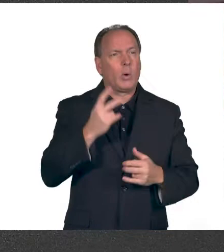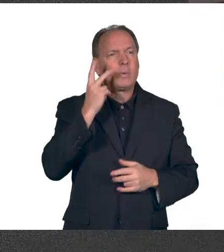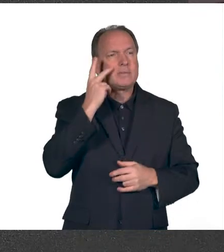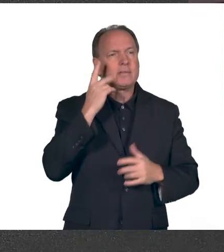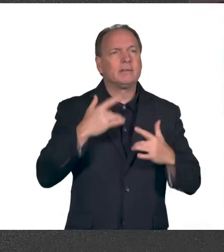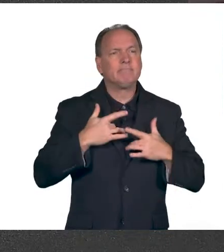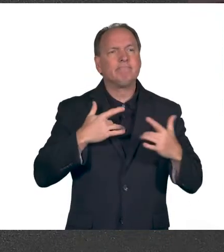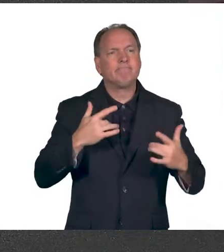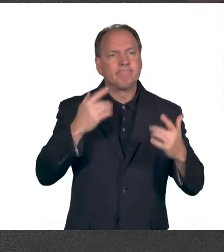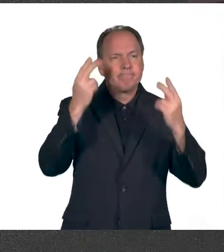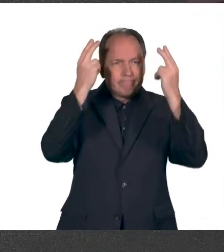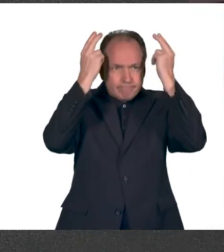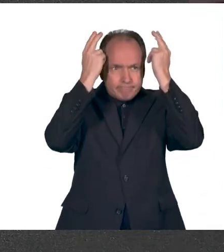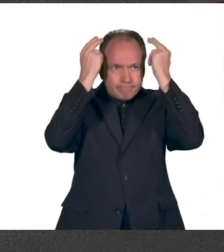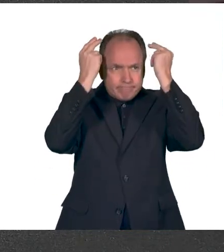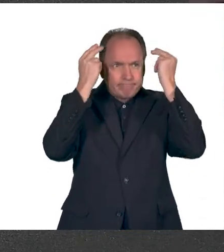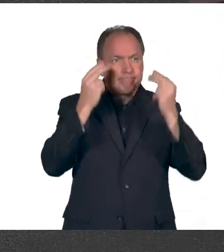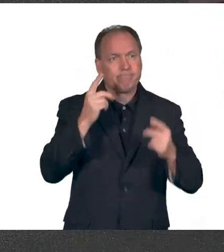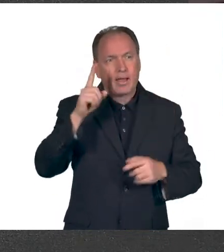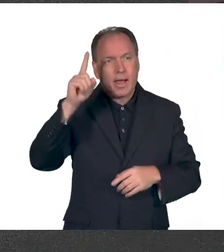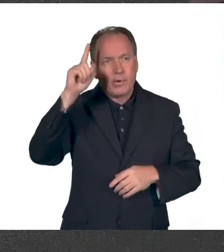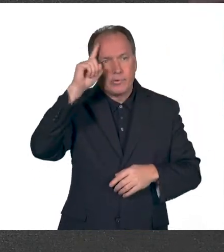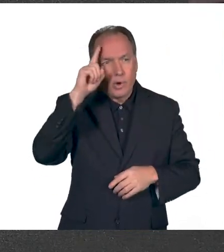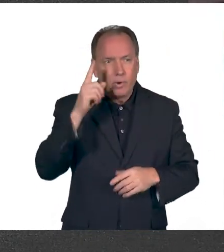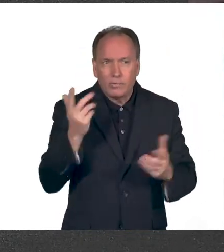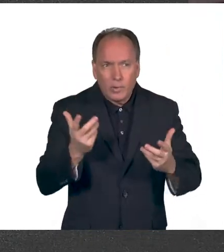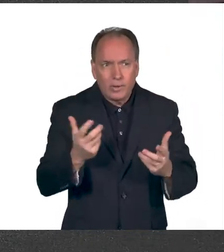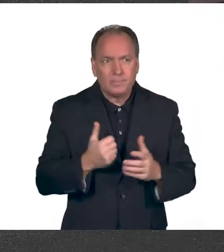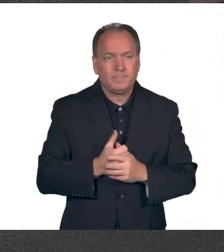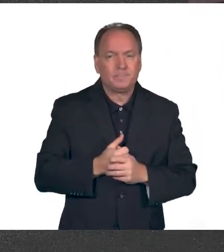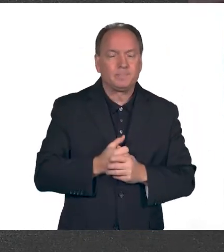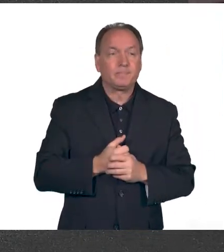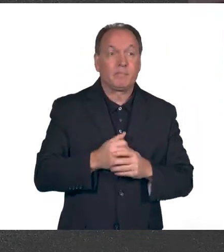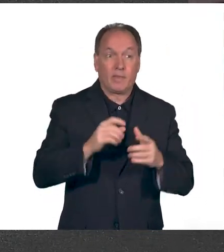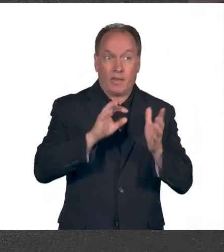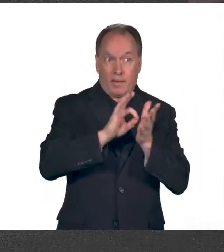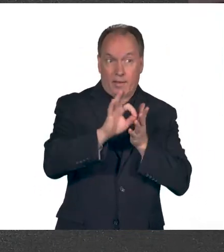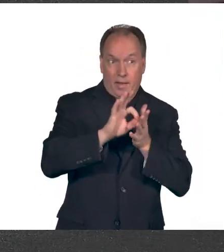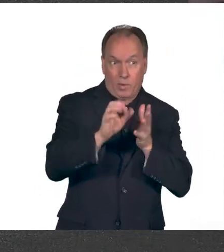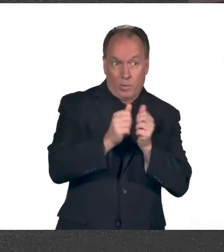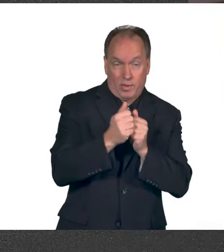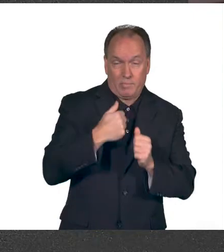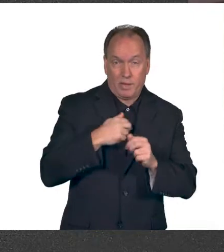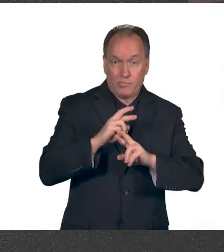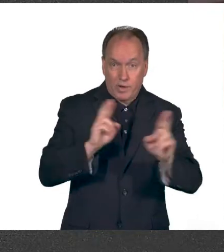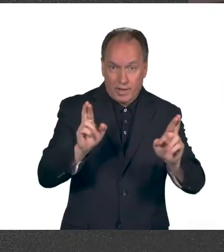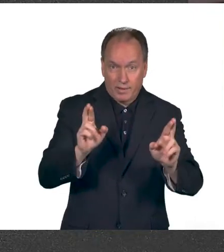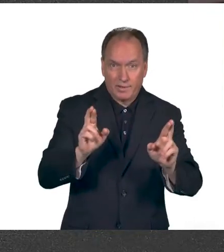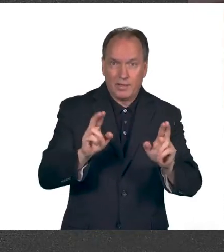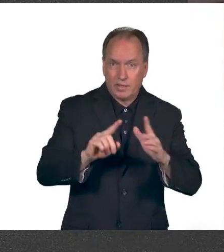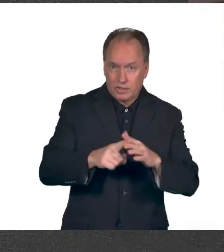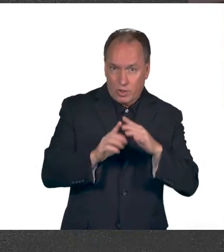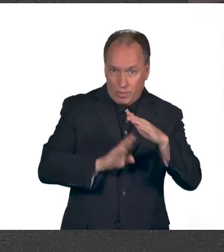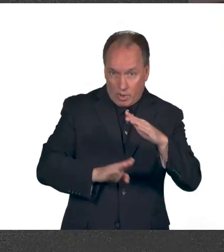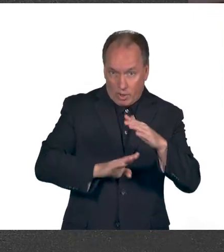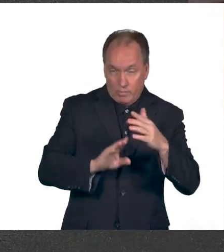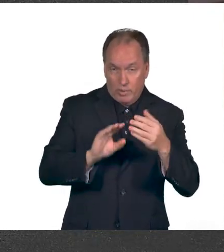Let's see how high or how tall hare is. Count with me here we go start at the bottom